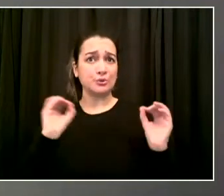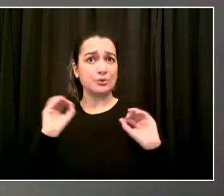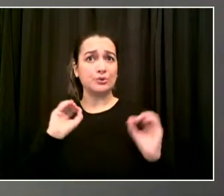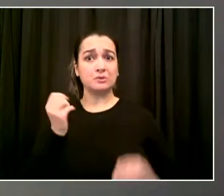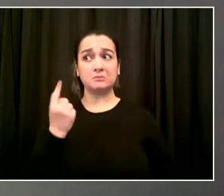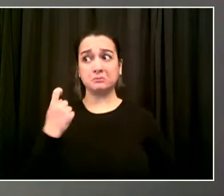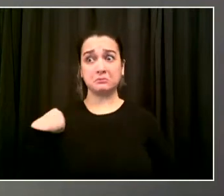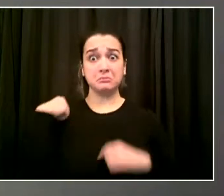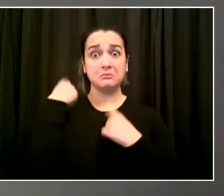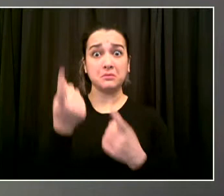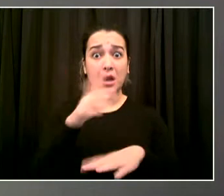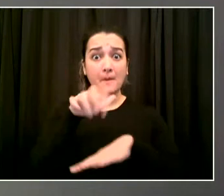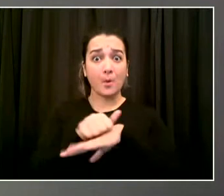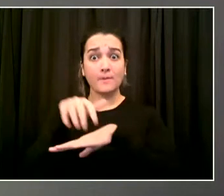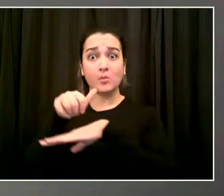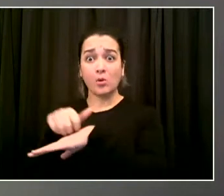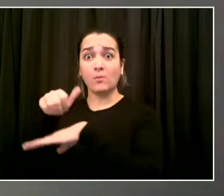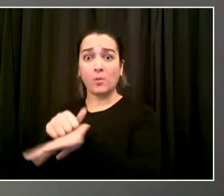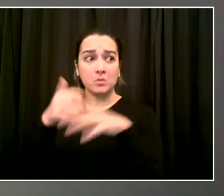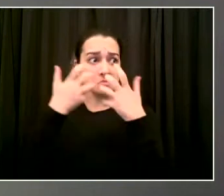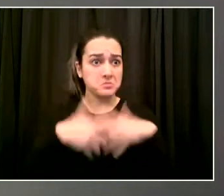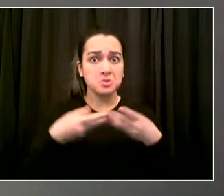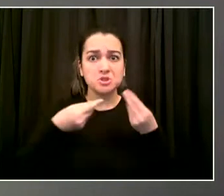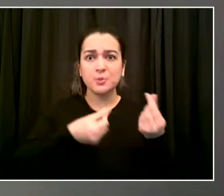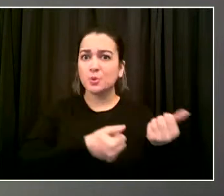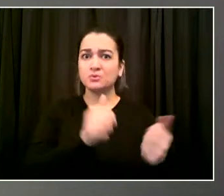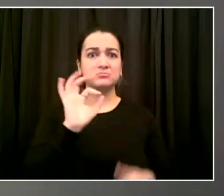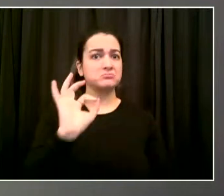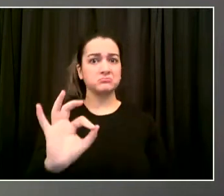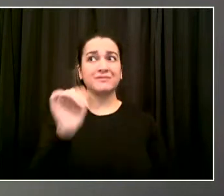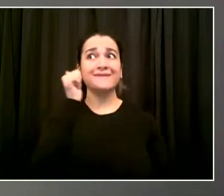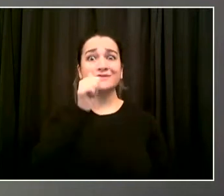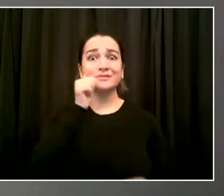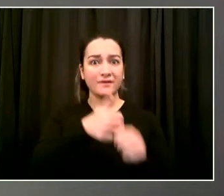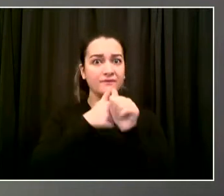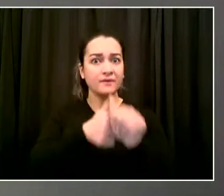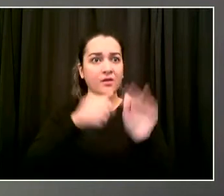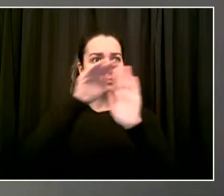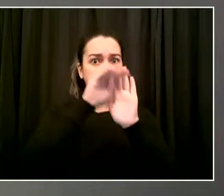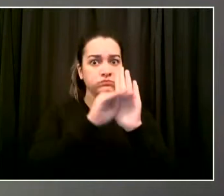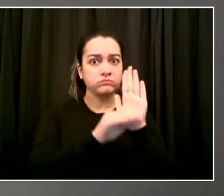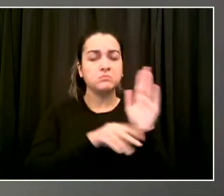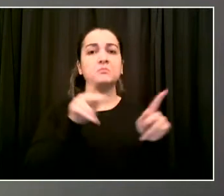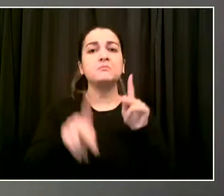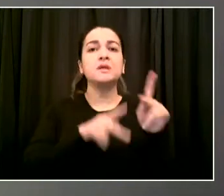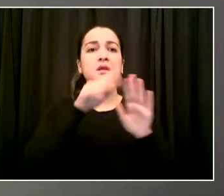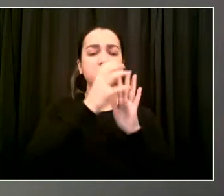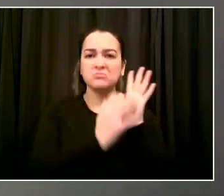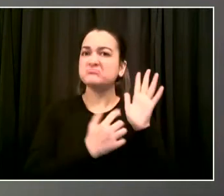APPOINTMENT SYSTEM SO WE KNOW HOW MANY PEOPLE ARE COMING IN, HOW MANY VACCINES WE ARE GOING TO GET